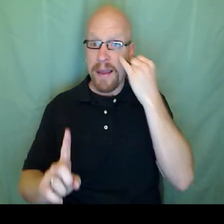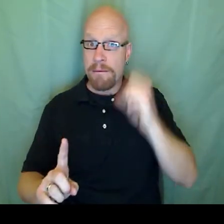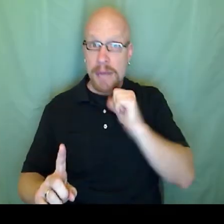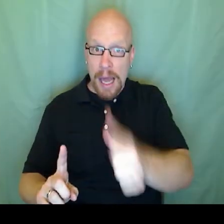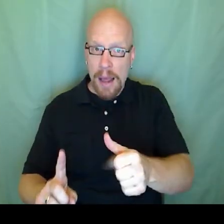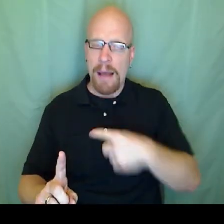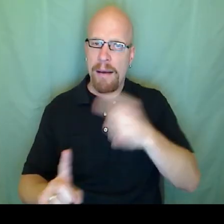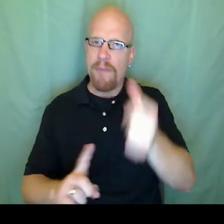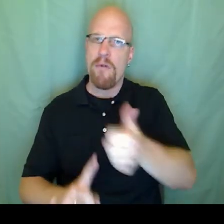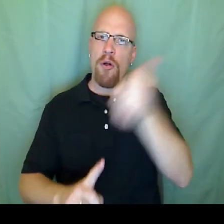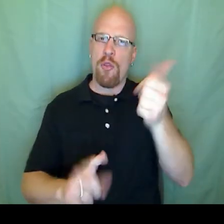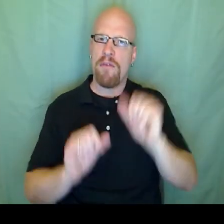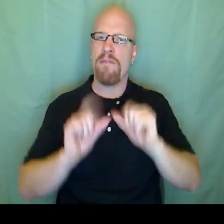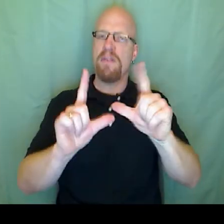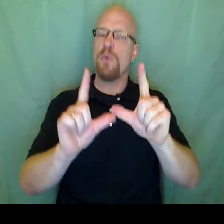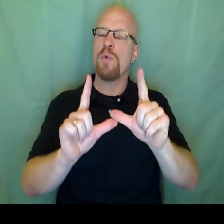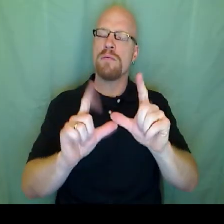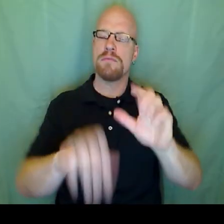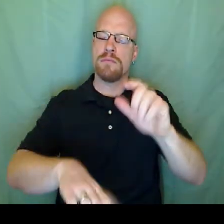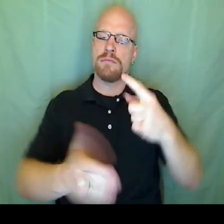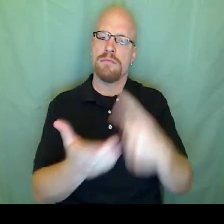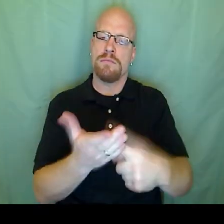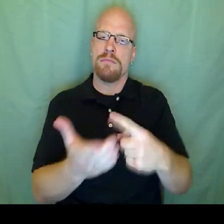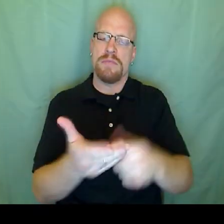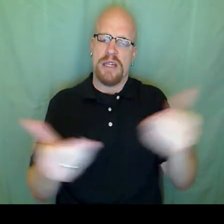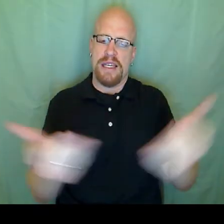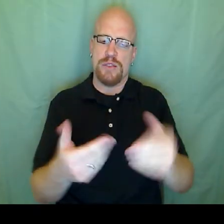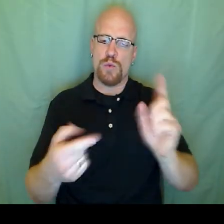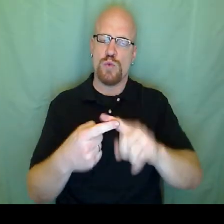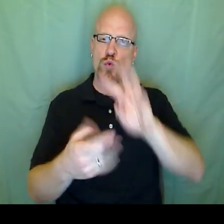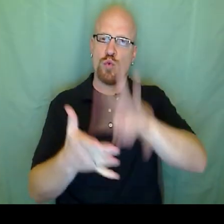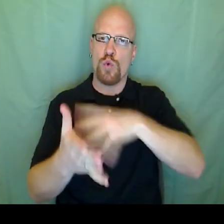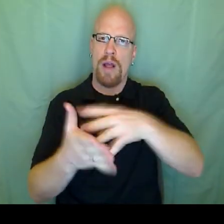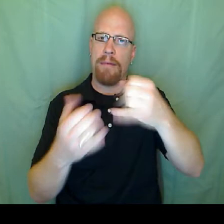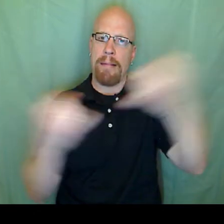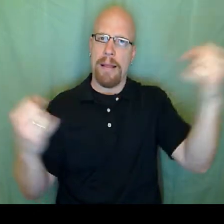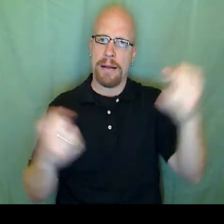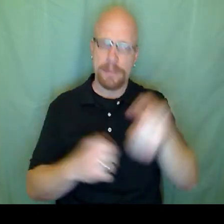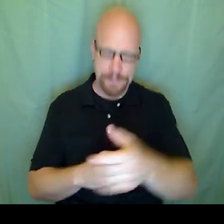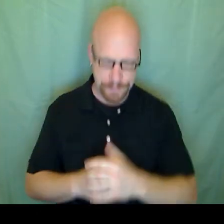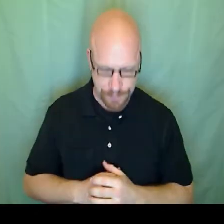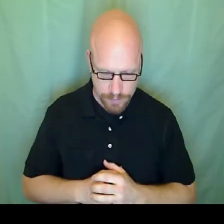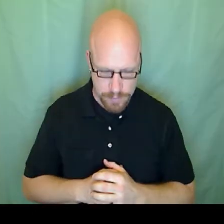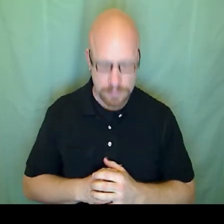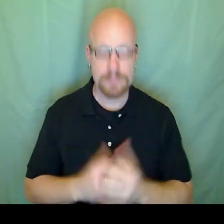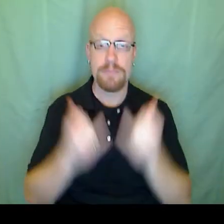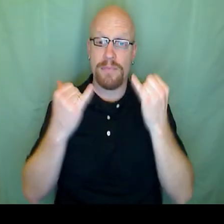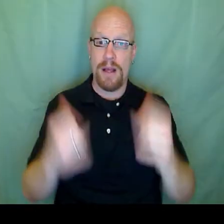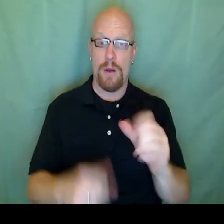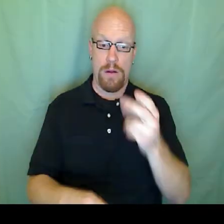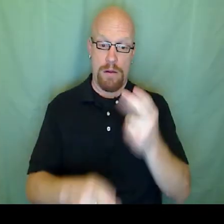If you watch other vlogs, you should know this concept already. But if you don't, we do have a section on intro